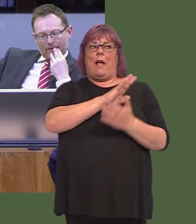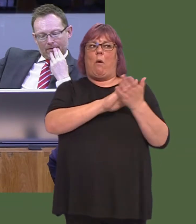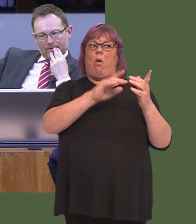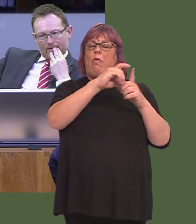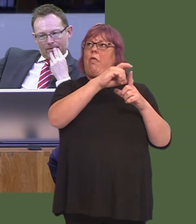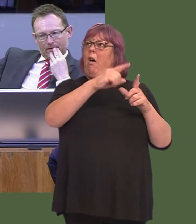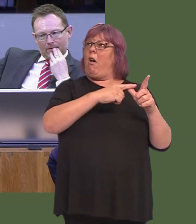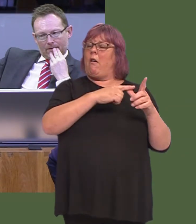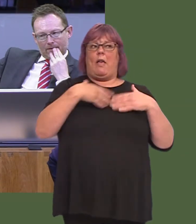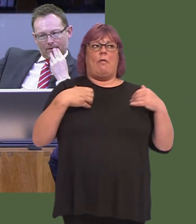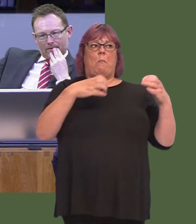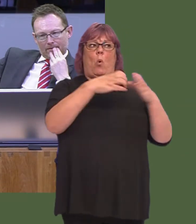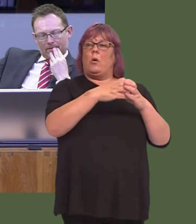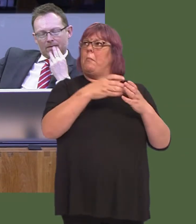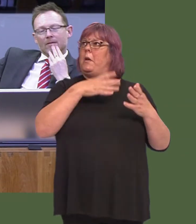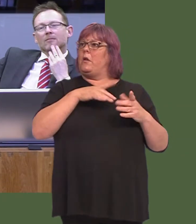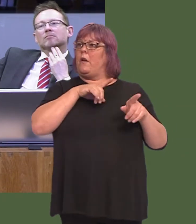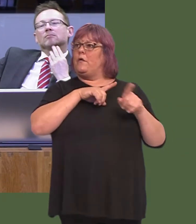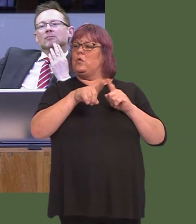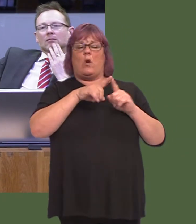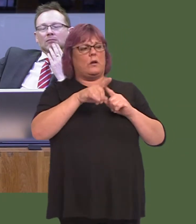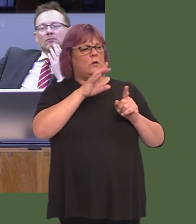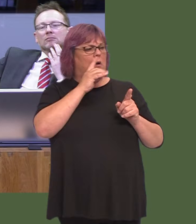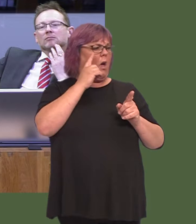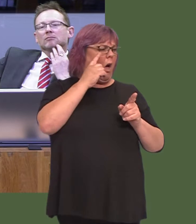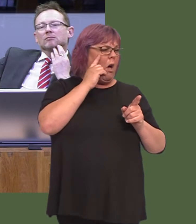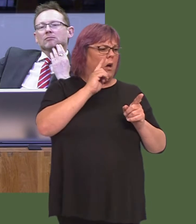board, because I've found it exceptionally difficult to try to get some real, clear,